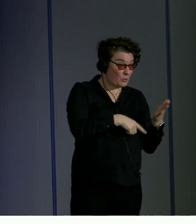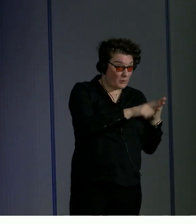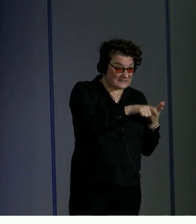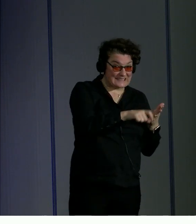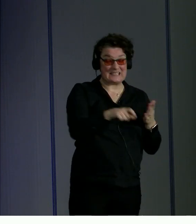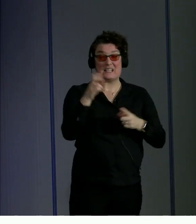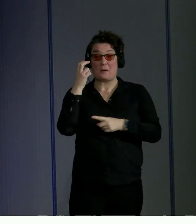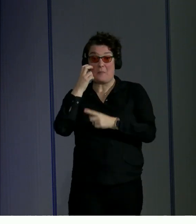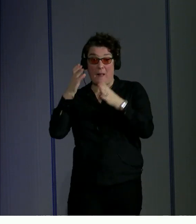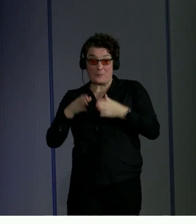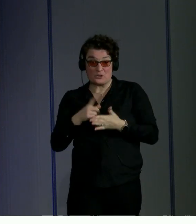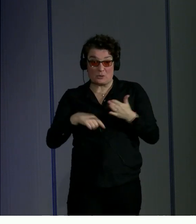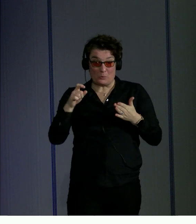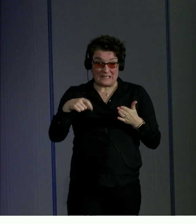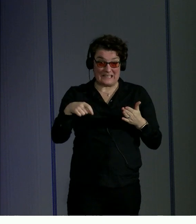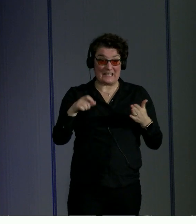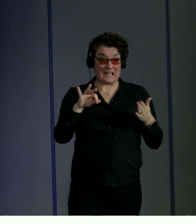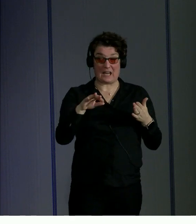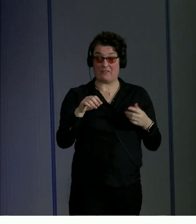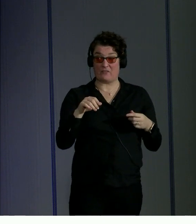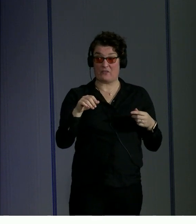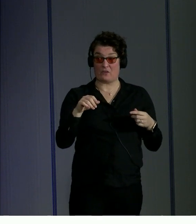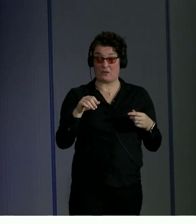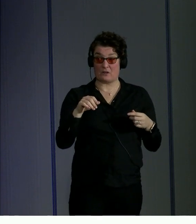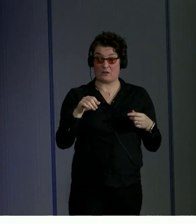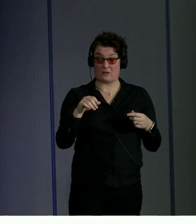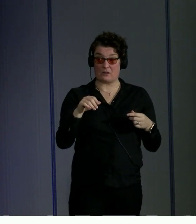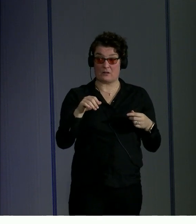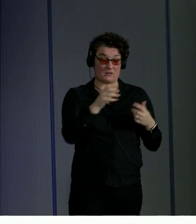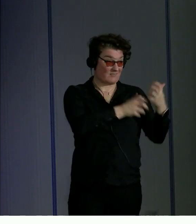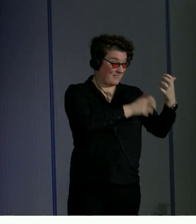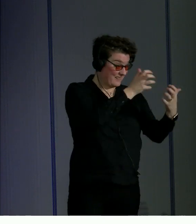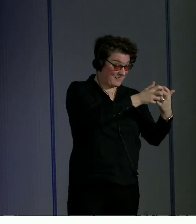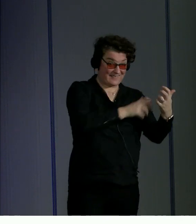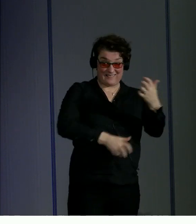needs and we think by trying to match those individually that we actually accommodate both.